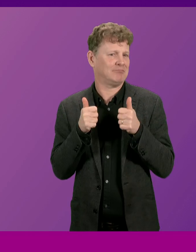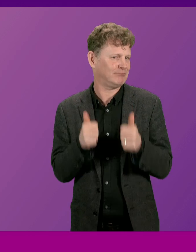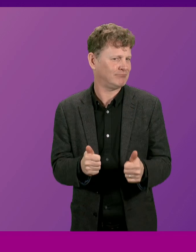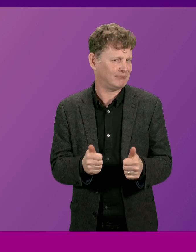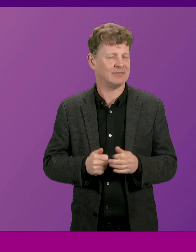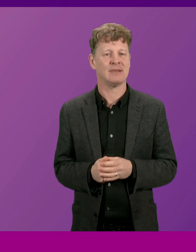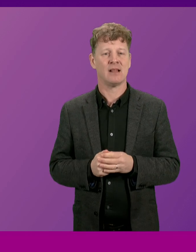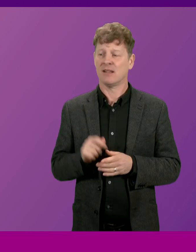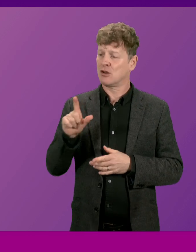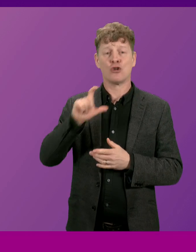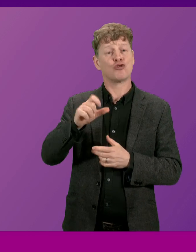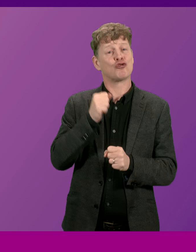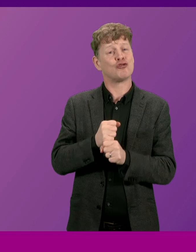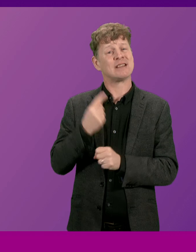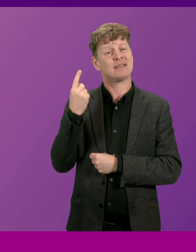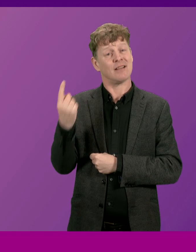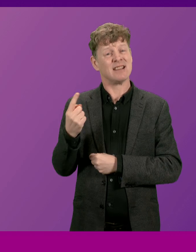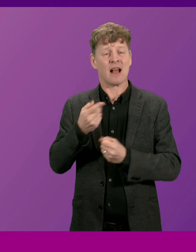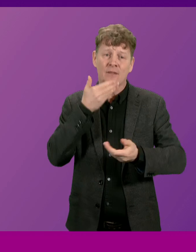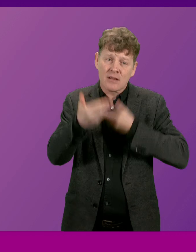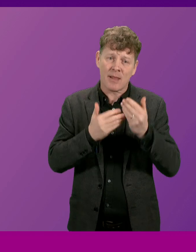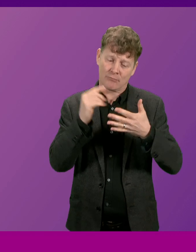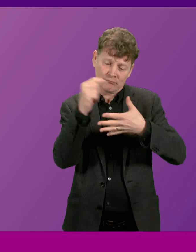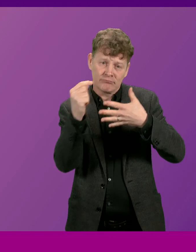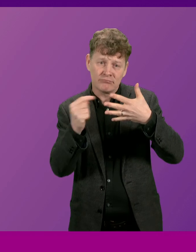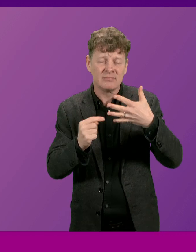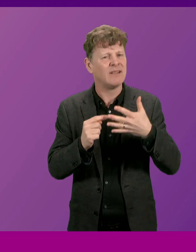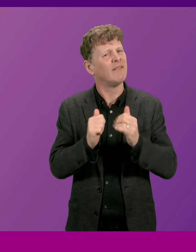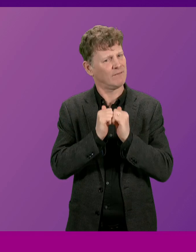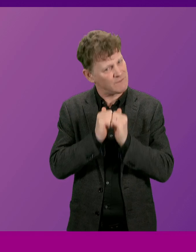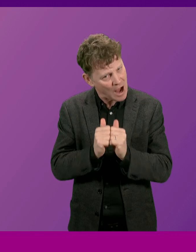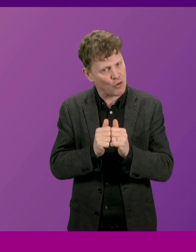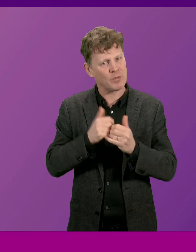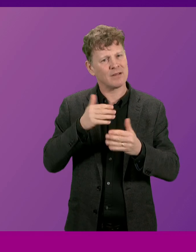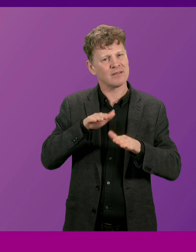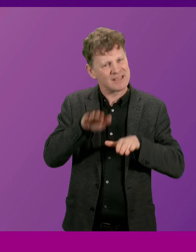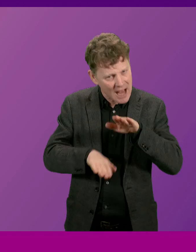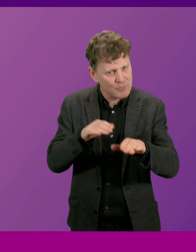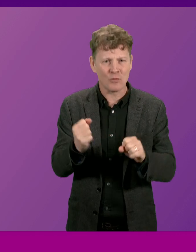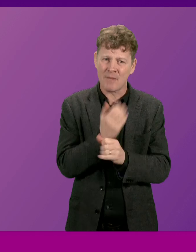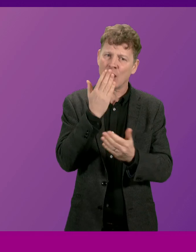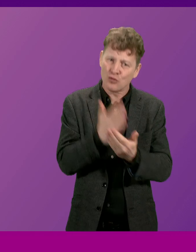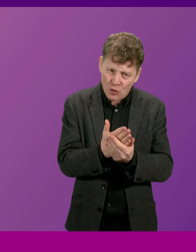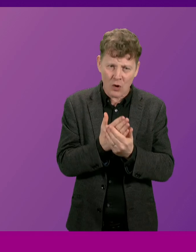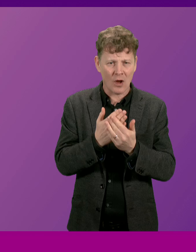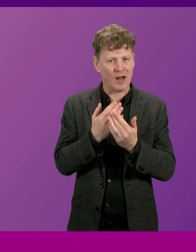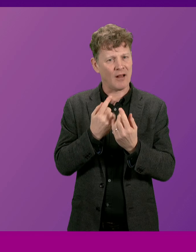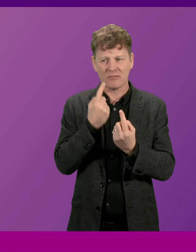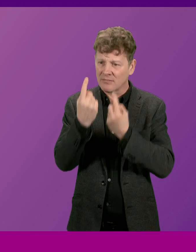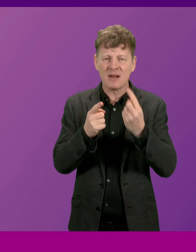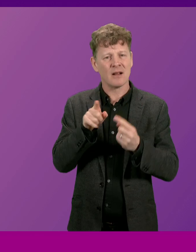steps that she has set out are valuable in ensuring that individuals purchase